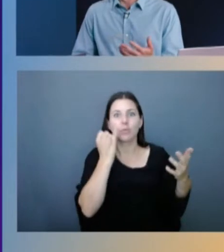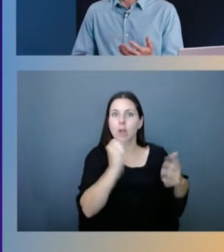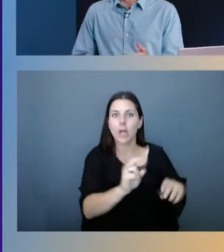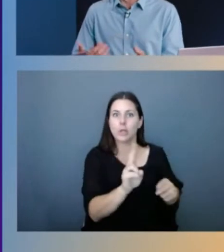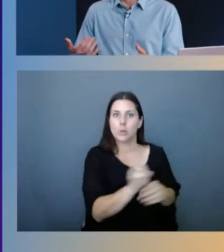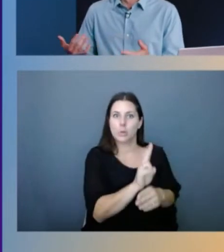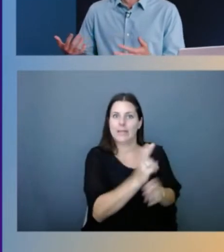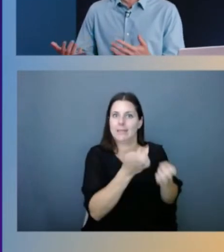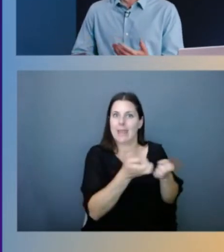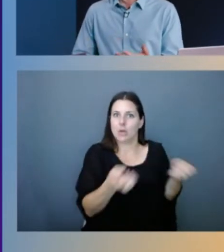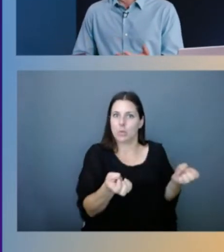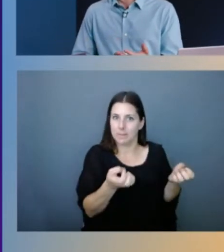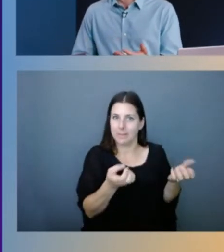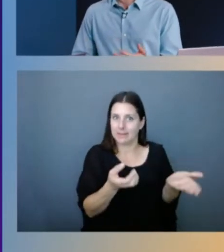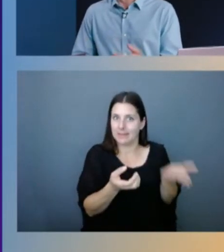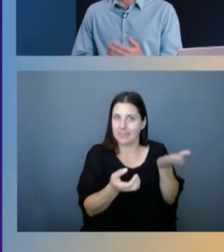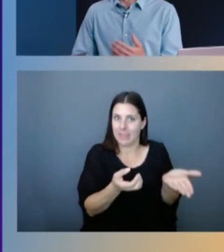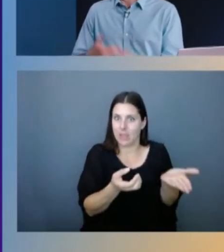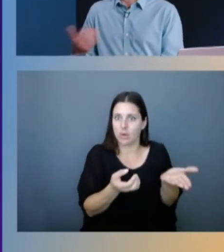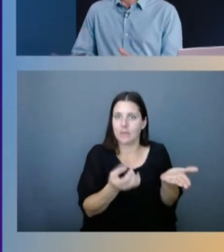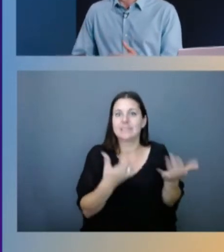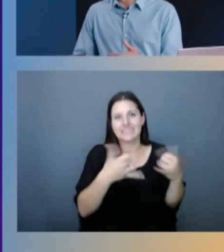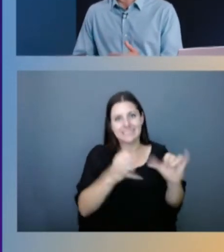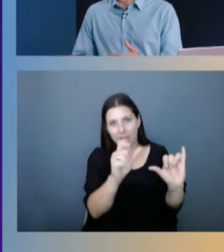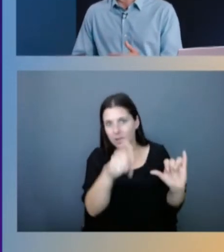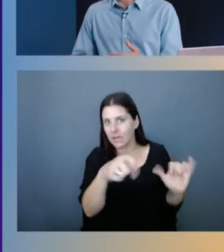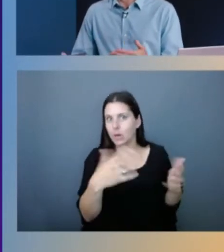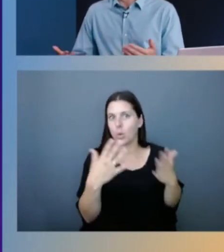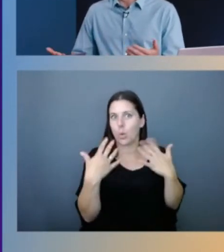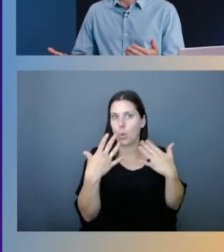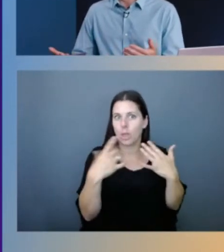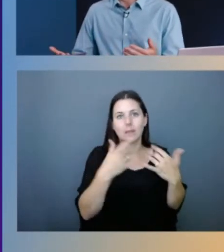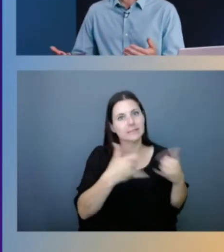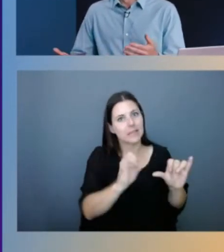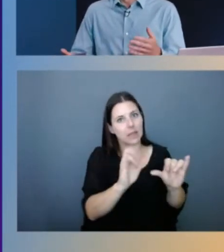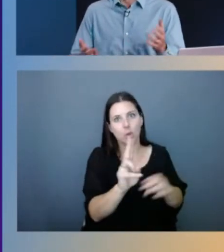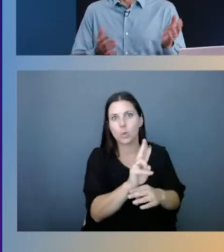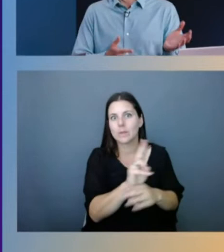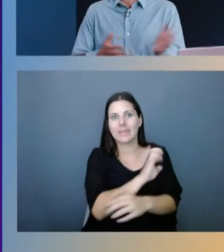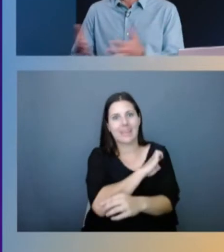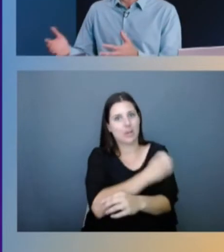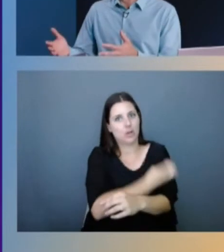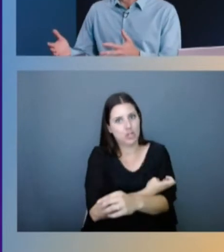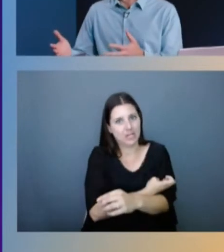it still needs to be cooled. It still is using energy in order to be efficient. So moving that to the cloud